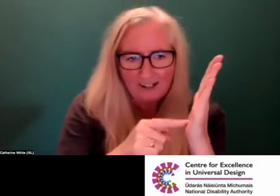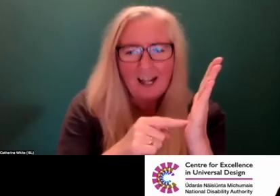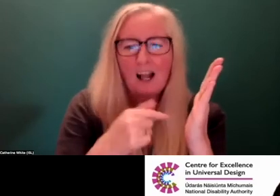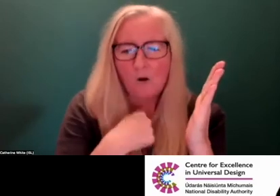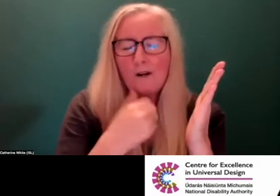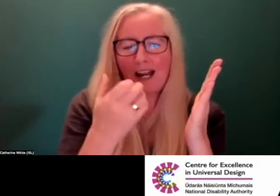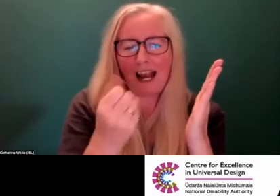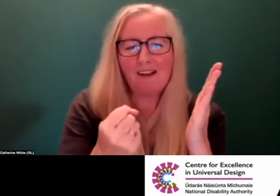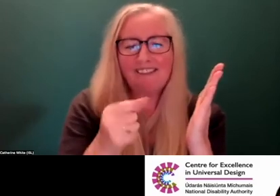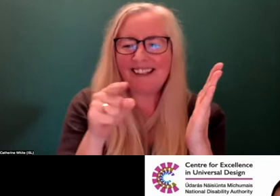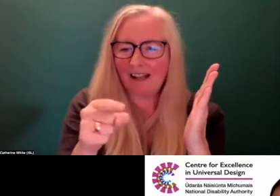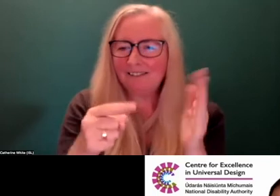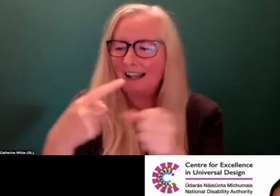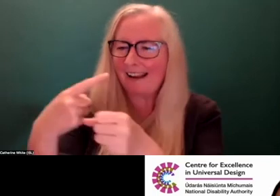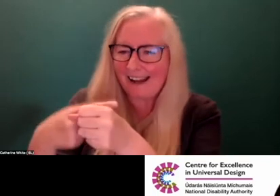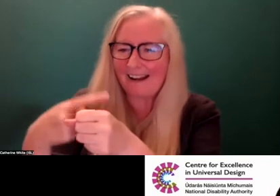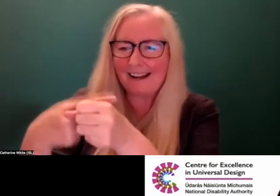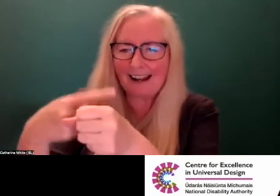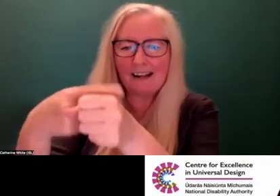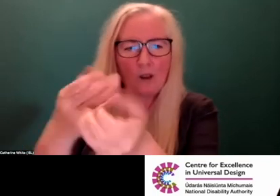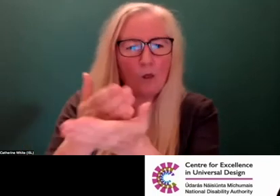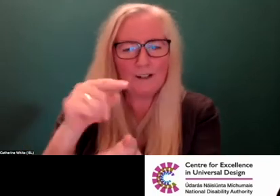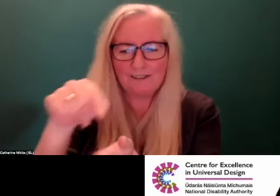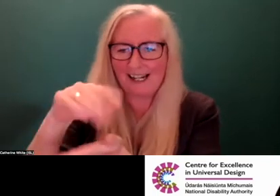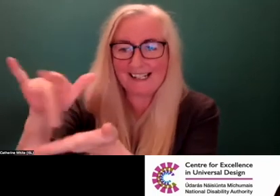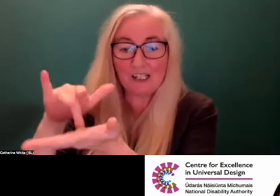And I know that's something that we come across, over and over again, in the Centre.